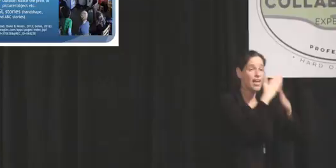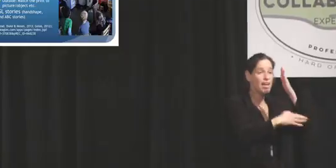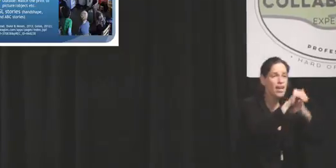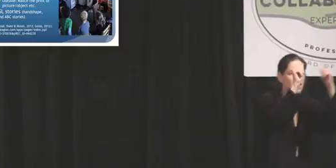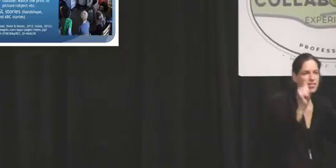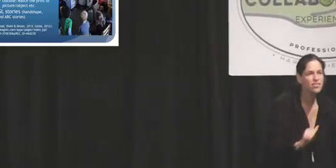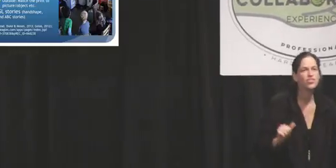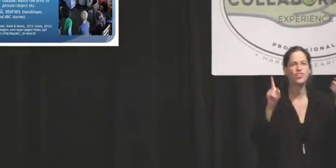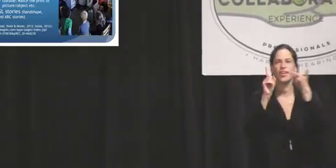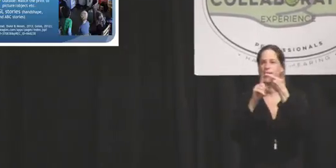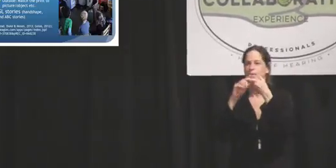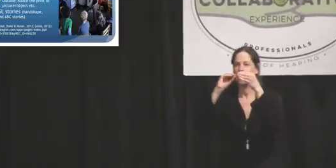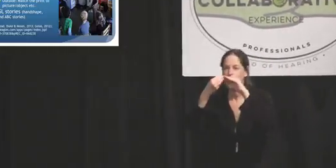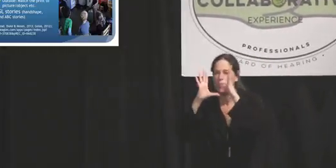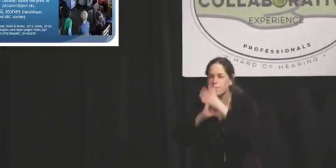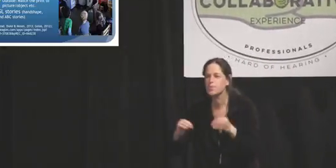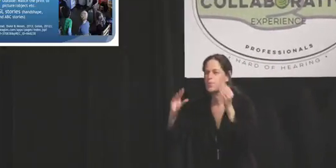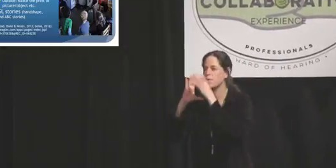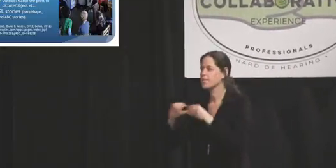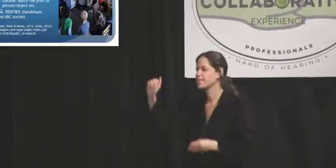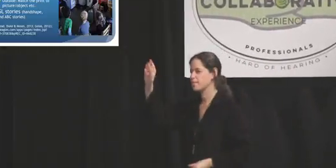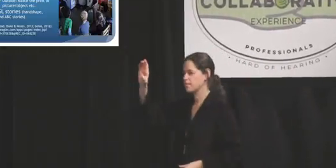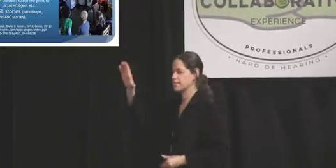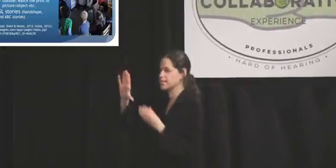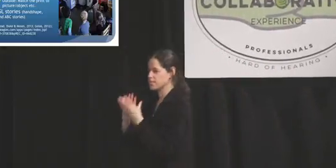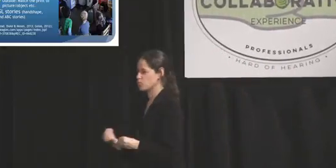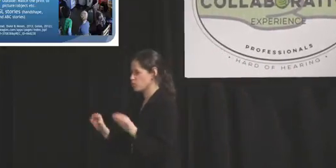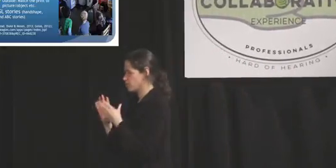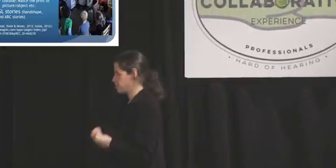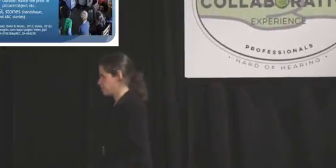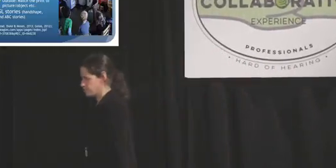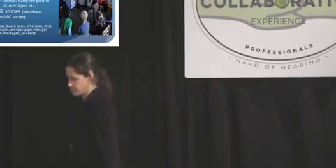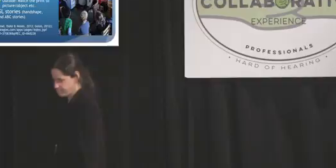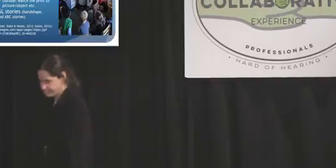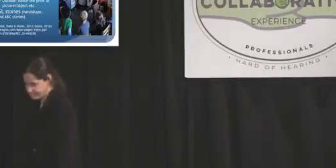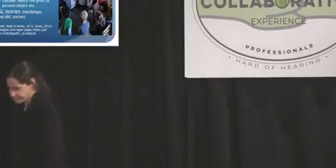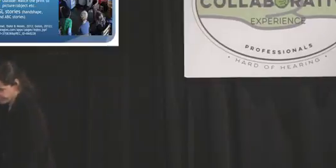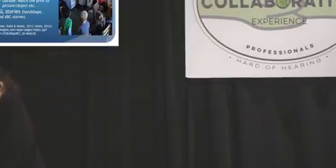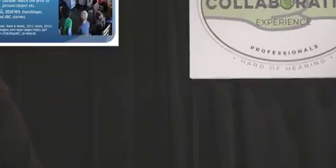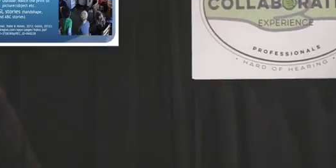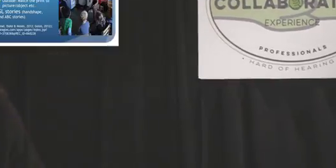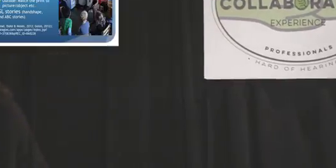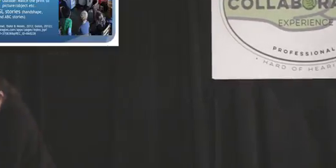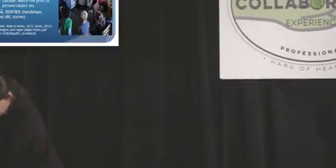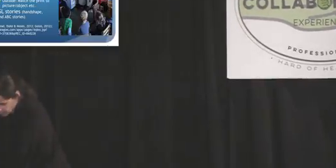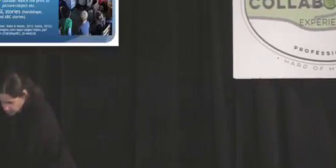where you're dealing with that language play, that's so important in language acquisition. ABC stories, one, two, three, stories.